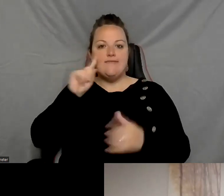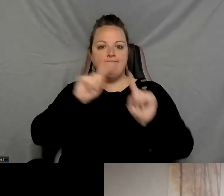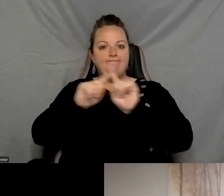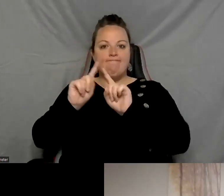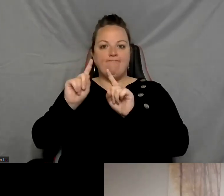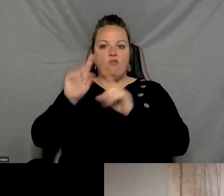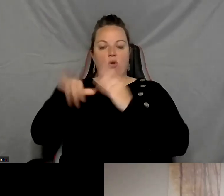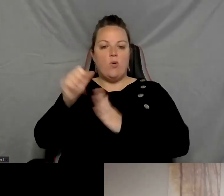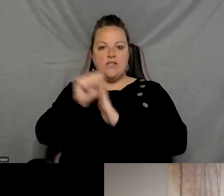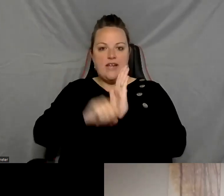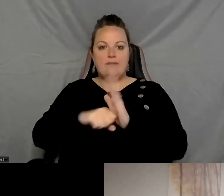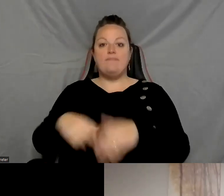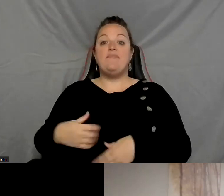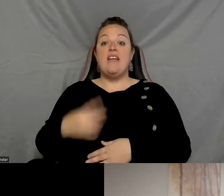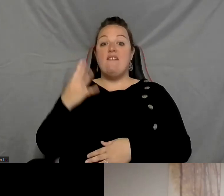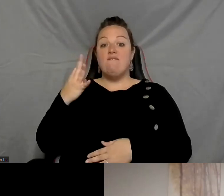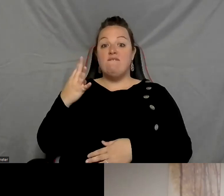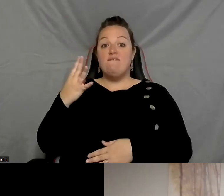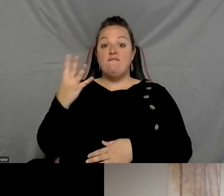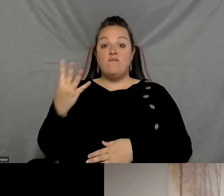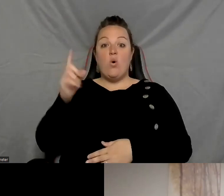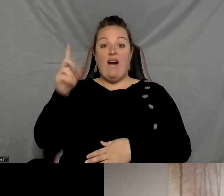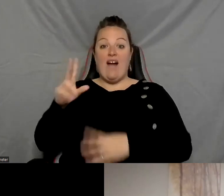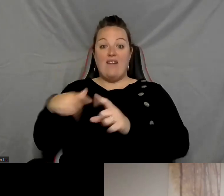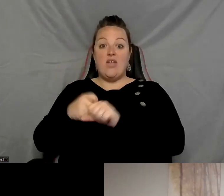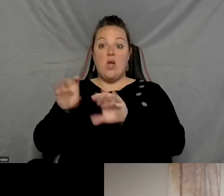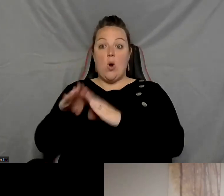I had a 4 1/2 year opening when I was a home health administrator, I could not hire an